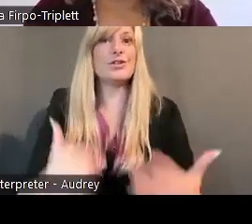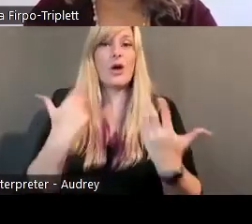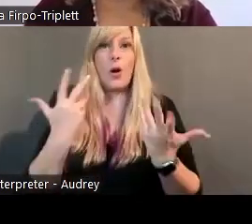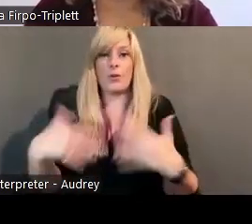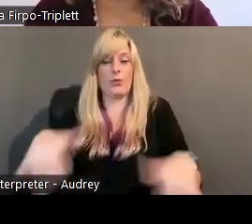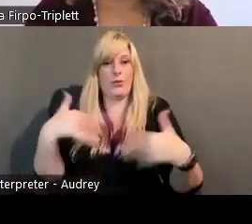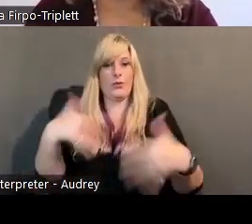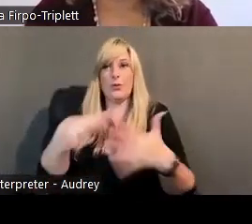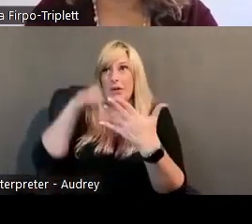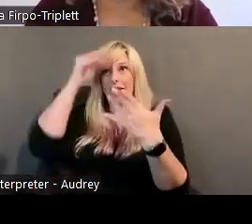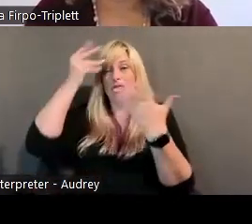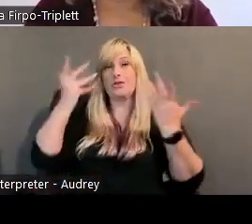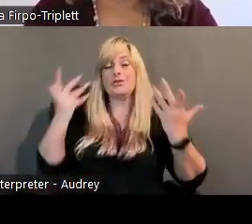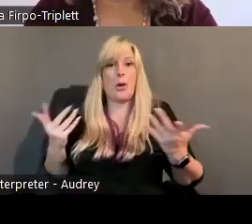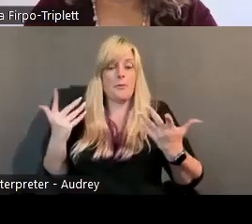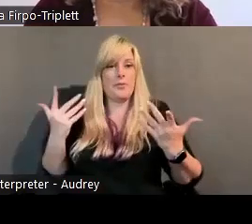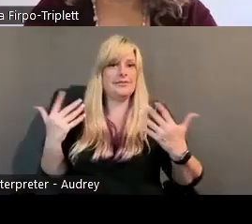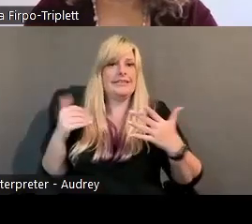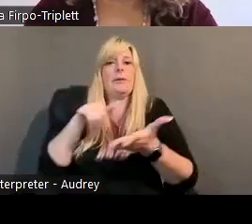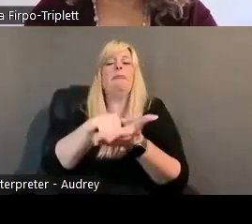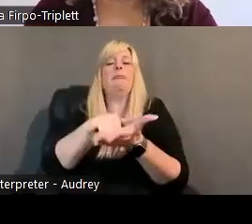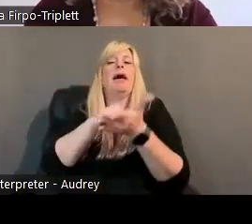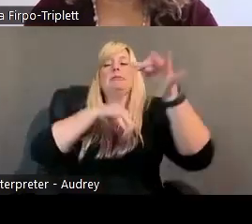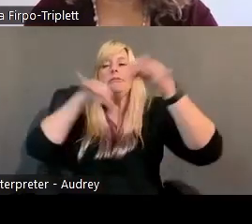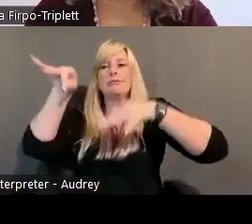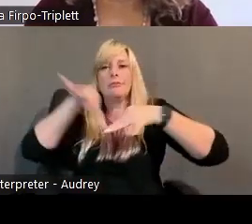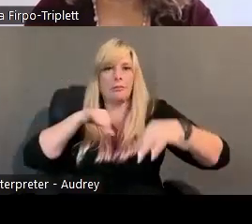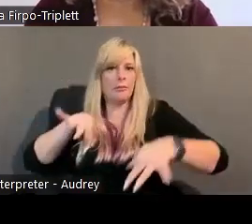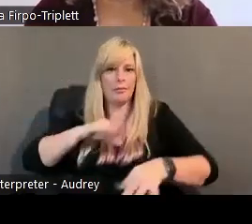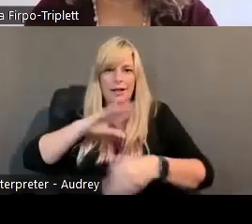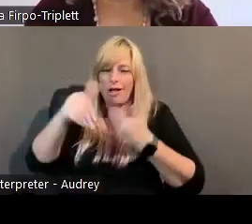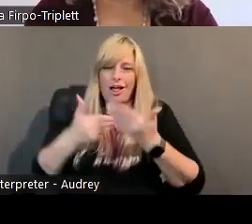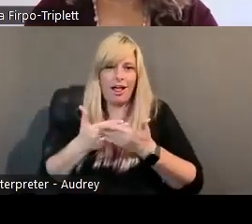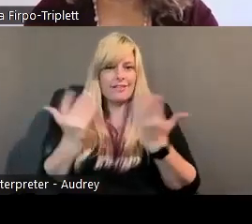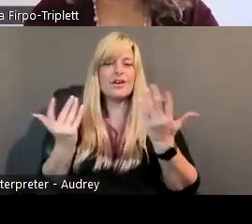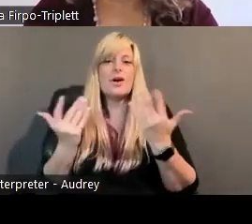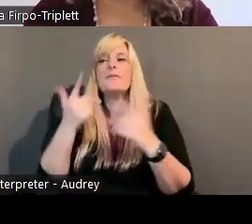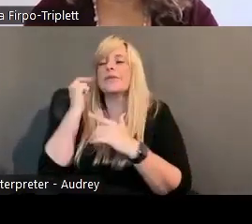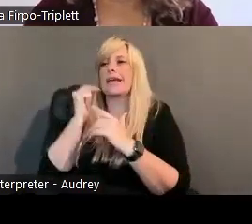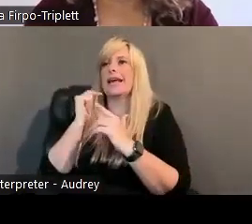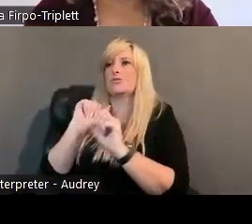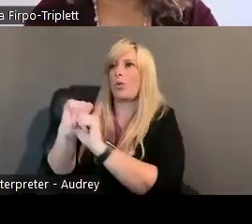I can account here from all of those different ways of working with folks. But some of the